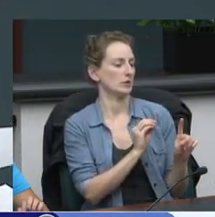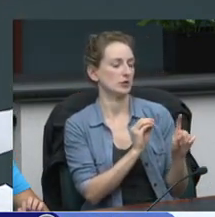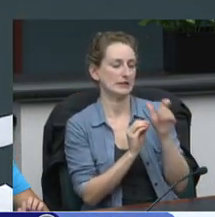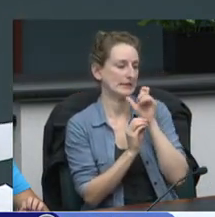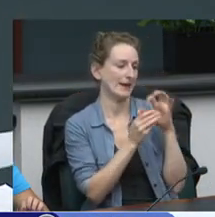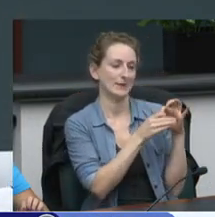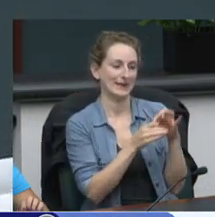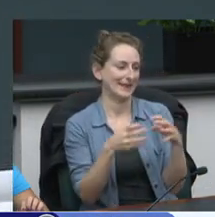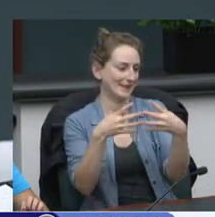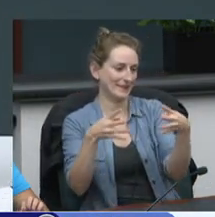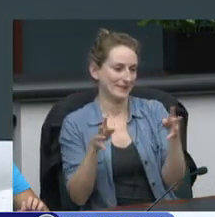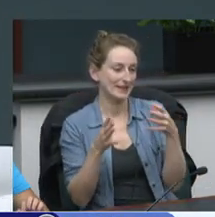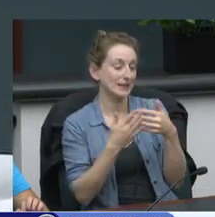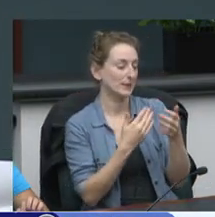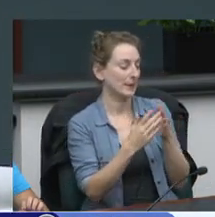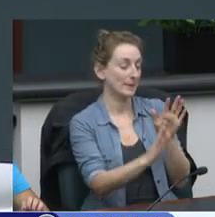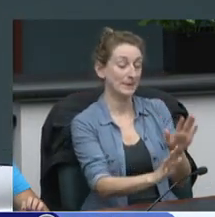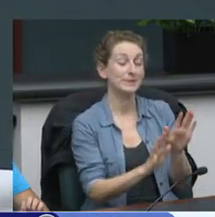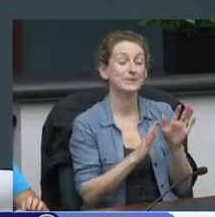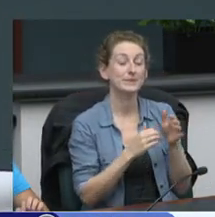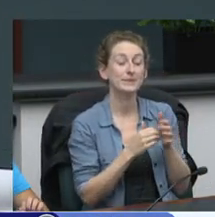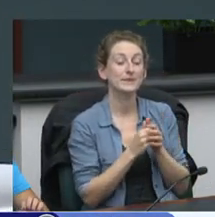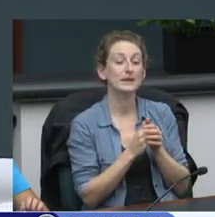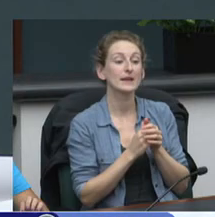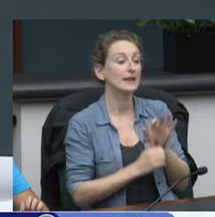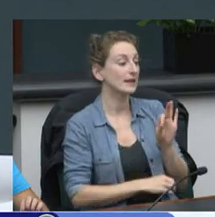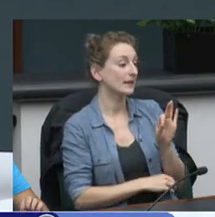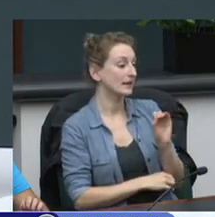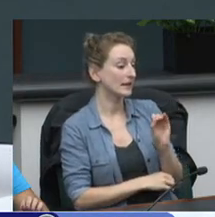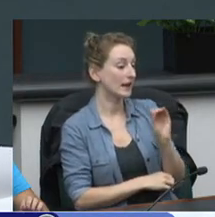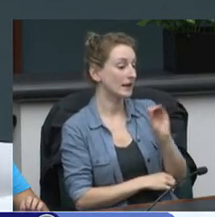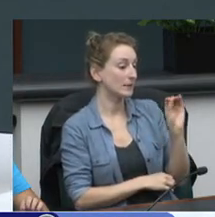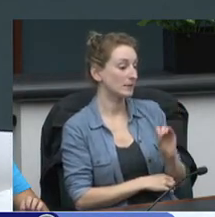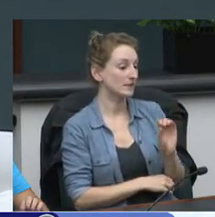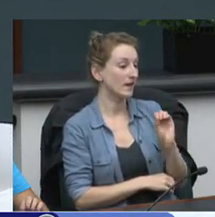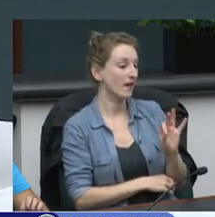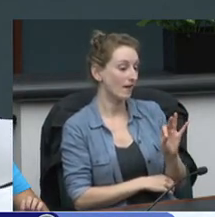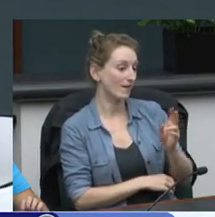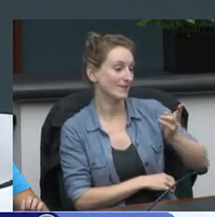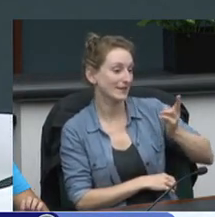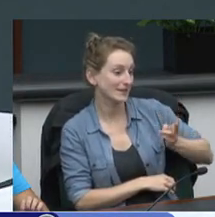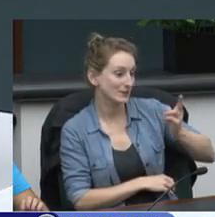of historic buildings are contributing so this his budding historic buildings